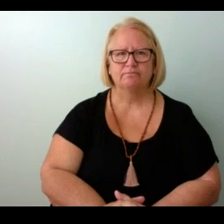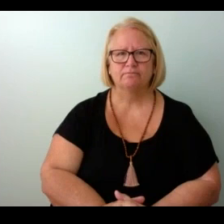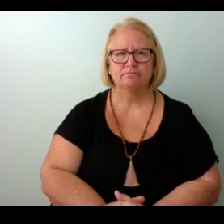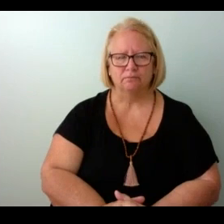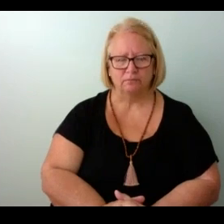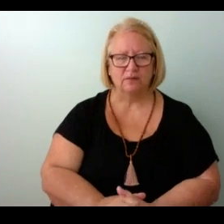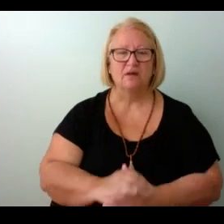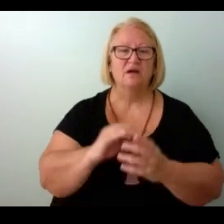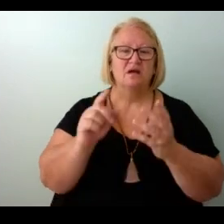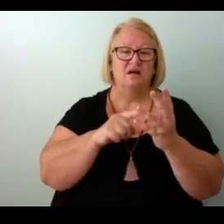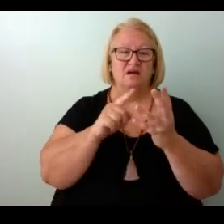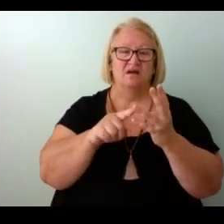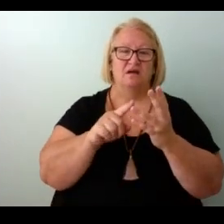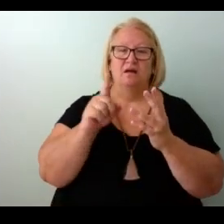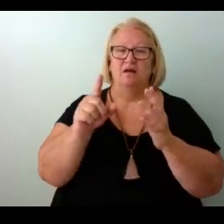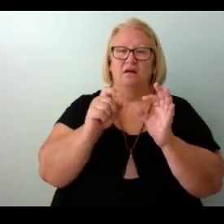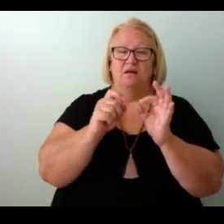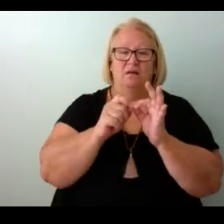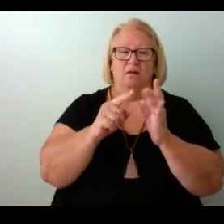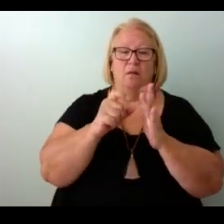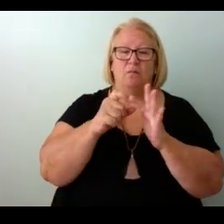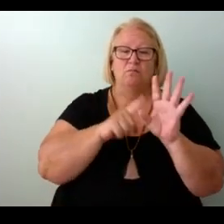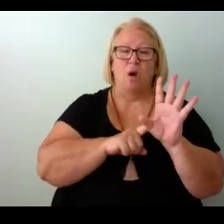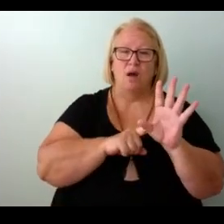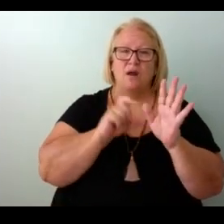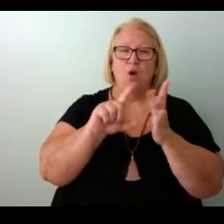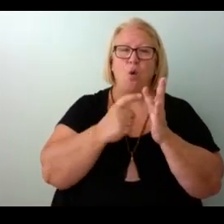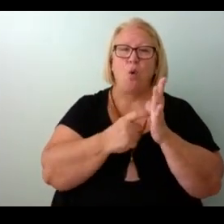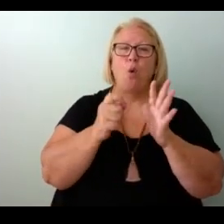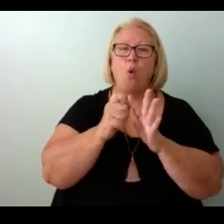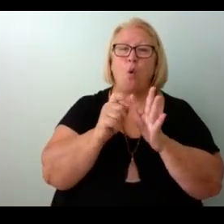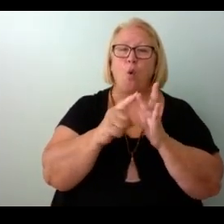and rates. It's all interwoven.